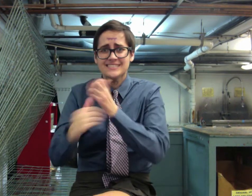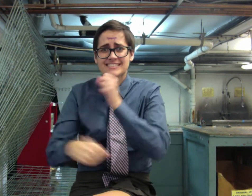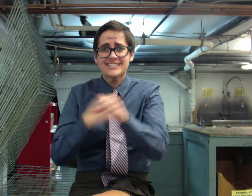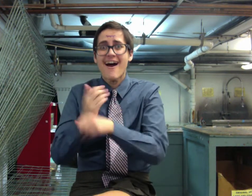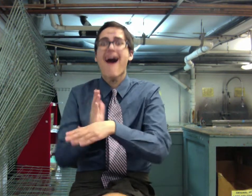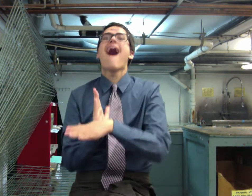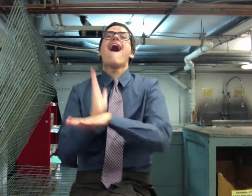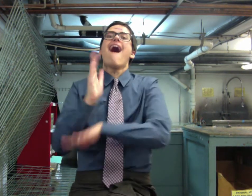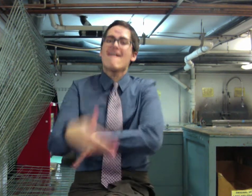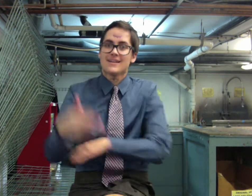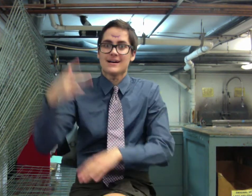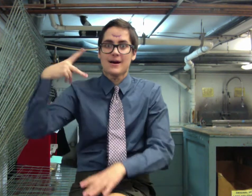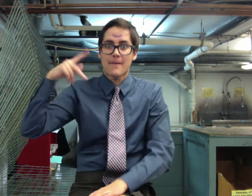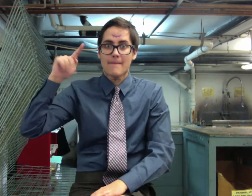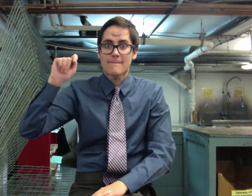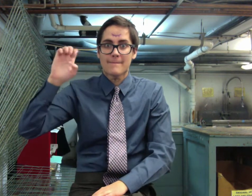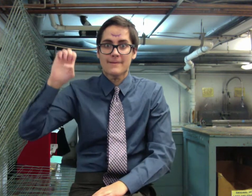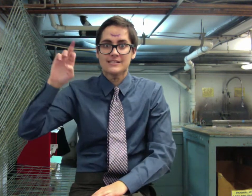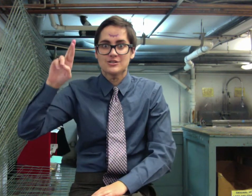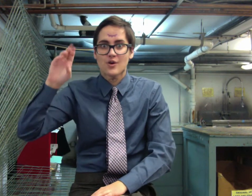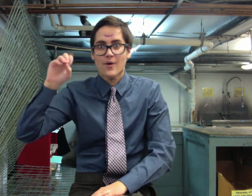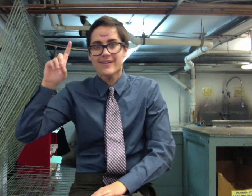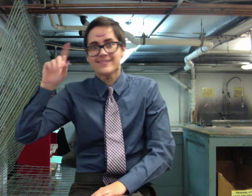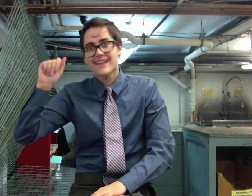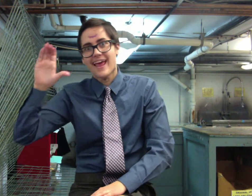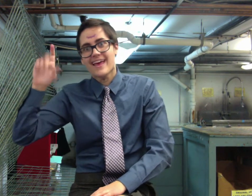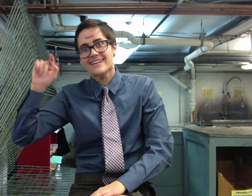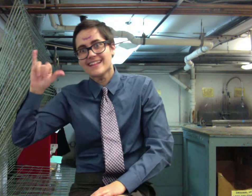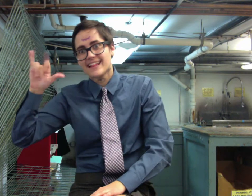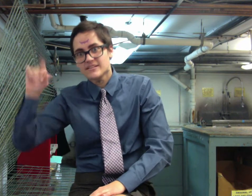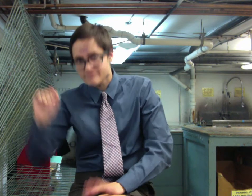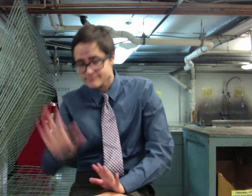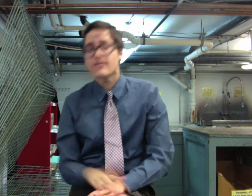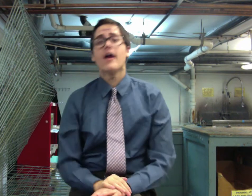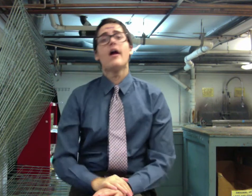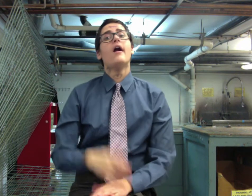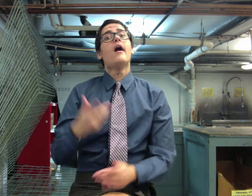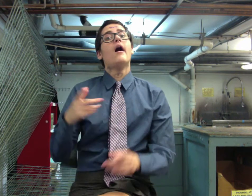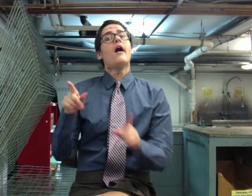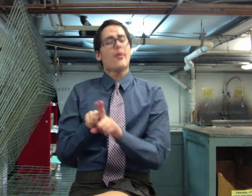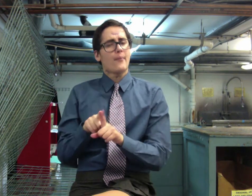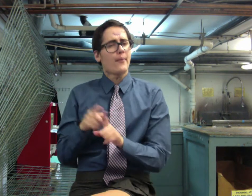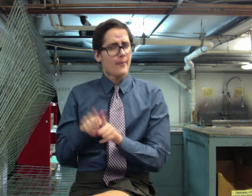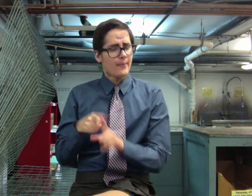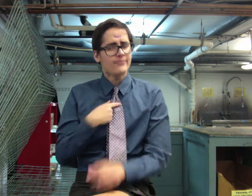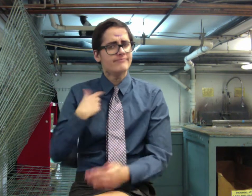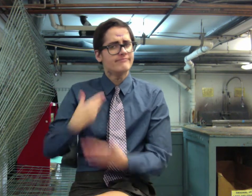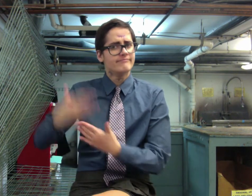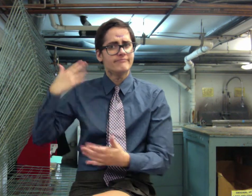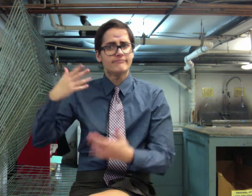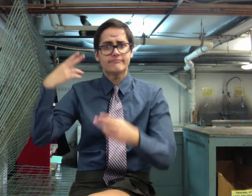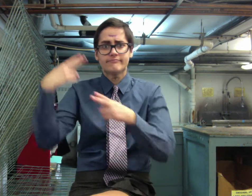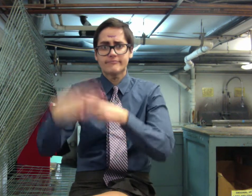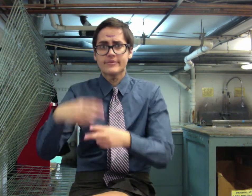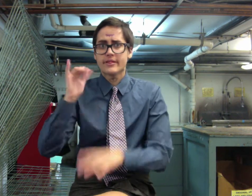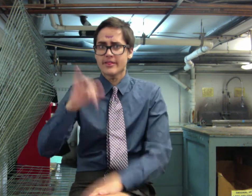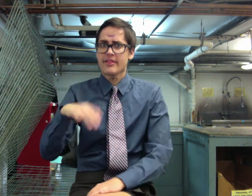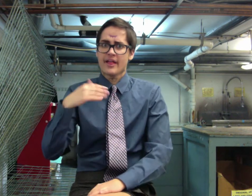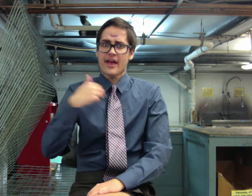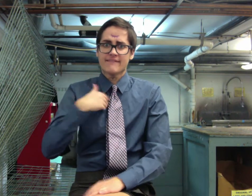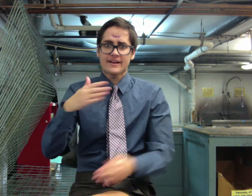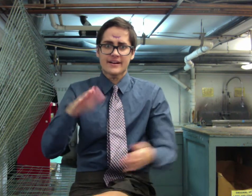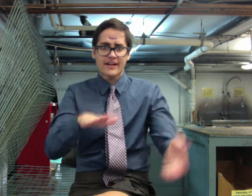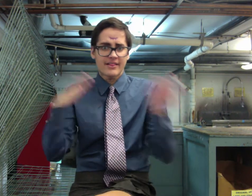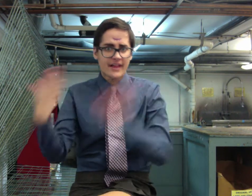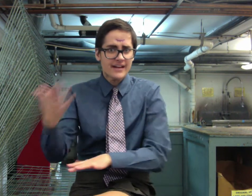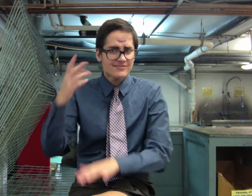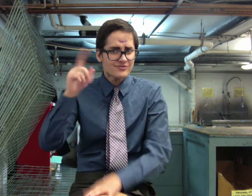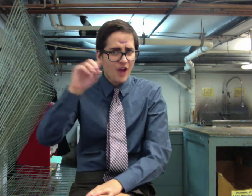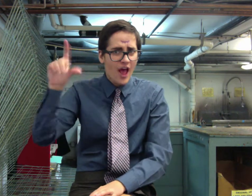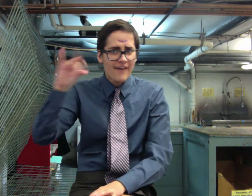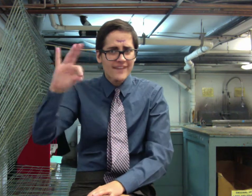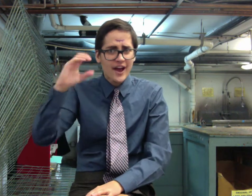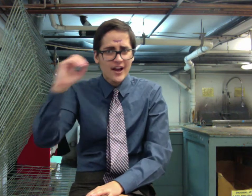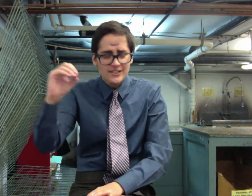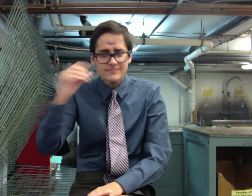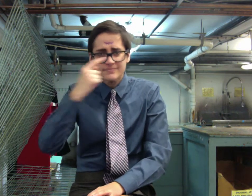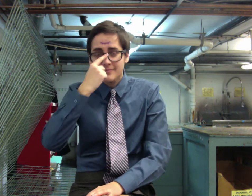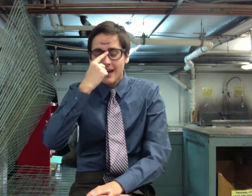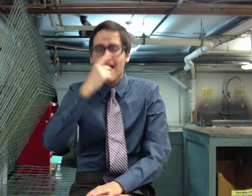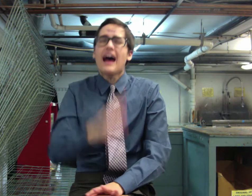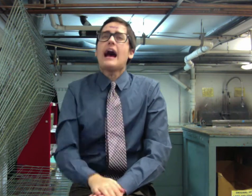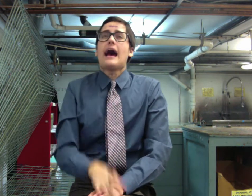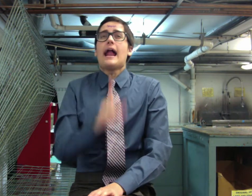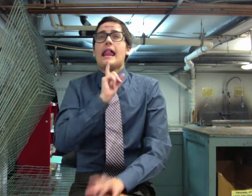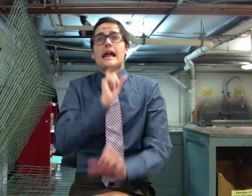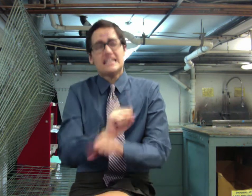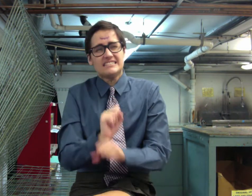years after pterodactyls. Finally, earlier we reported a death toll of 0, when, in